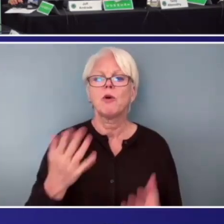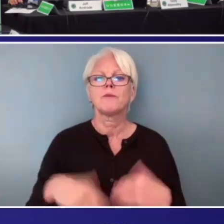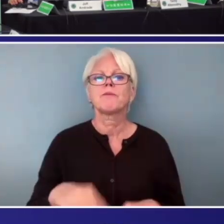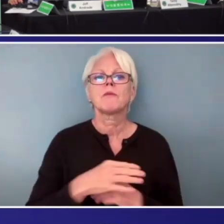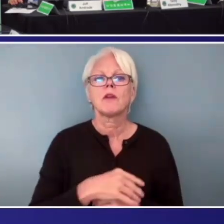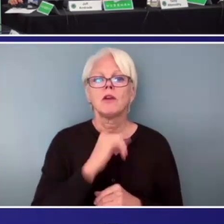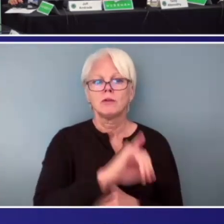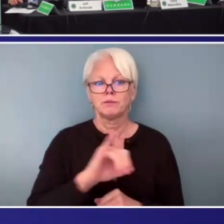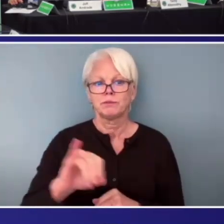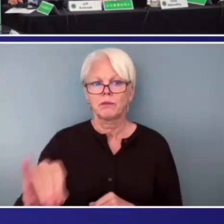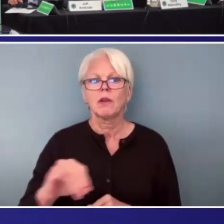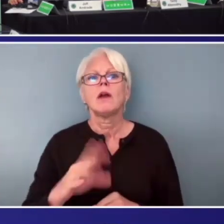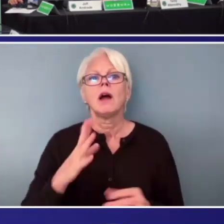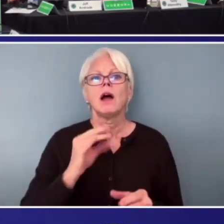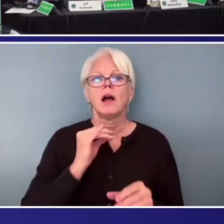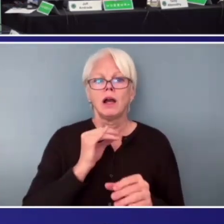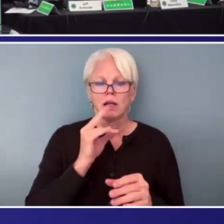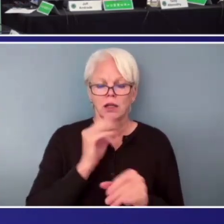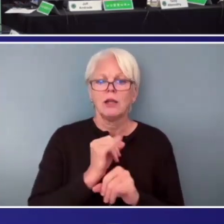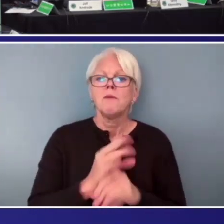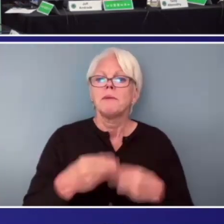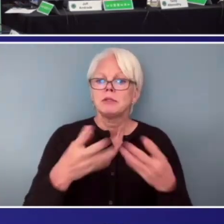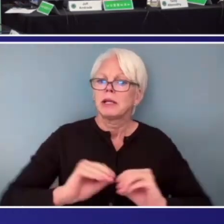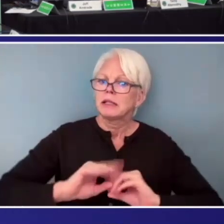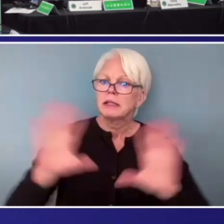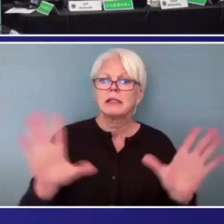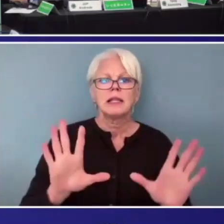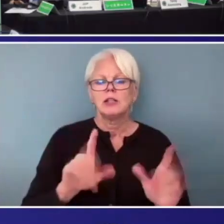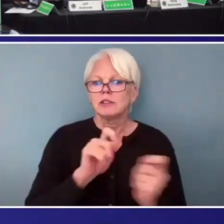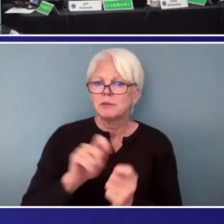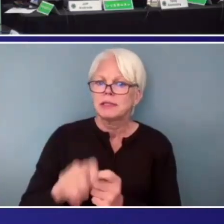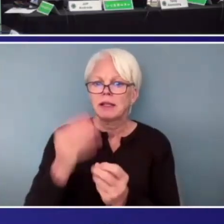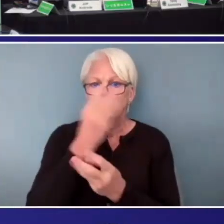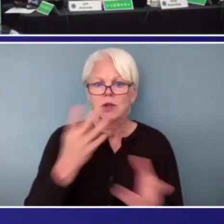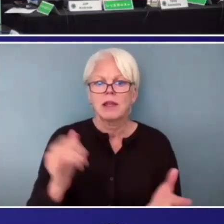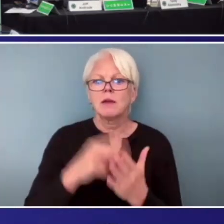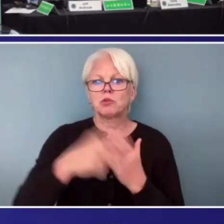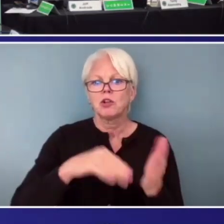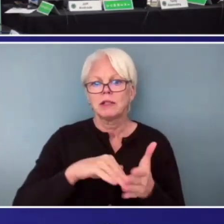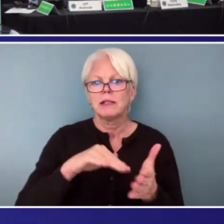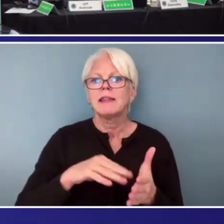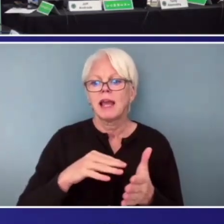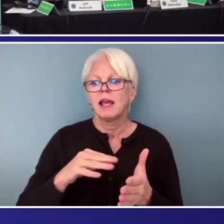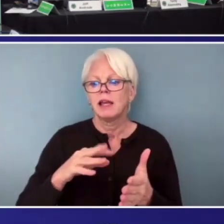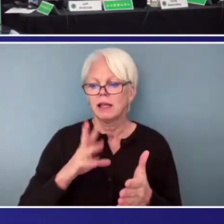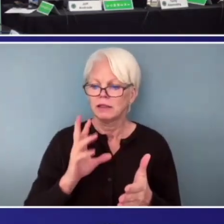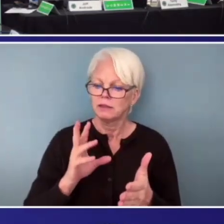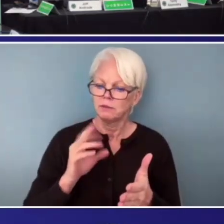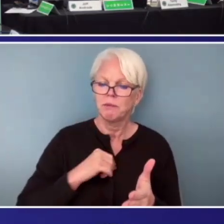provide clear and conspicuous information describing any program of study that is subject to the loan limitation to current and prospective students,